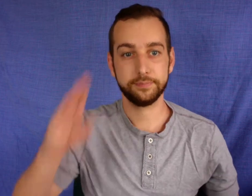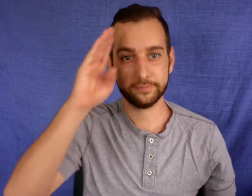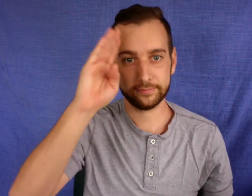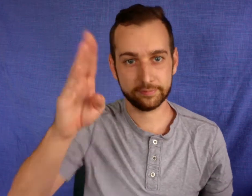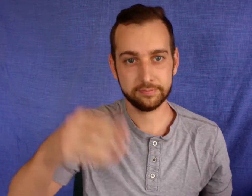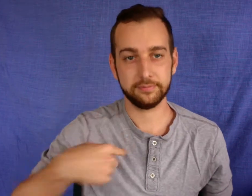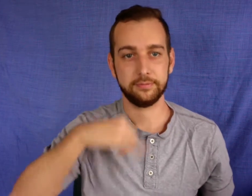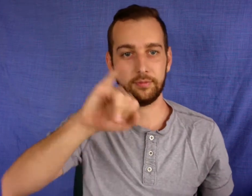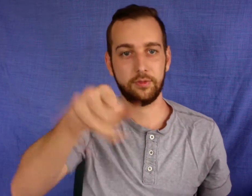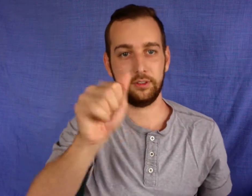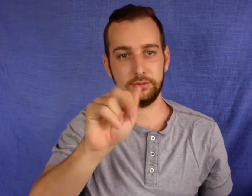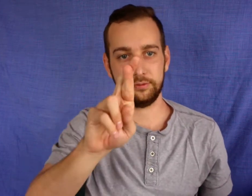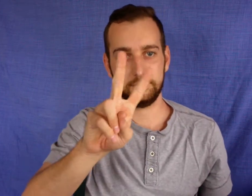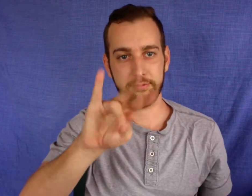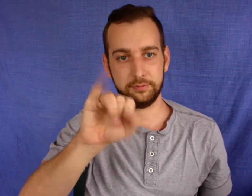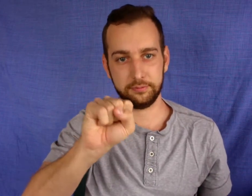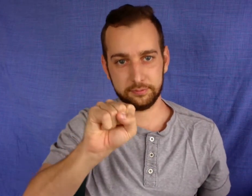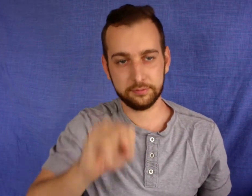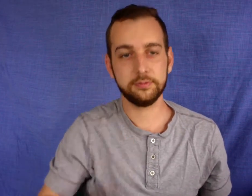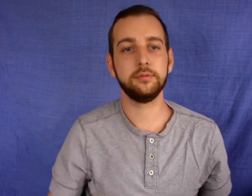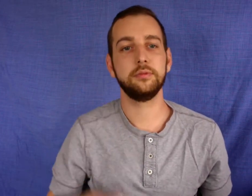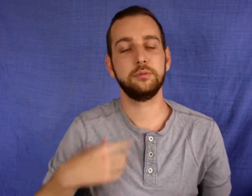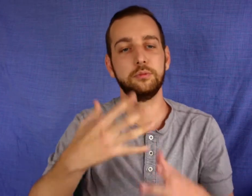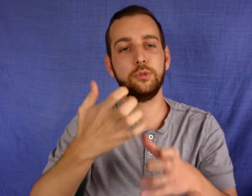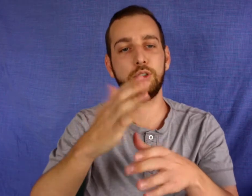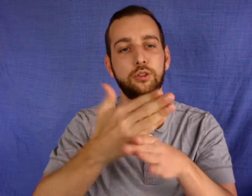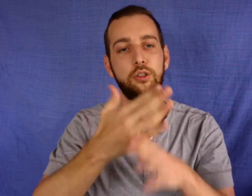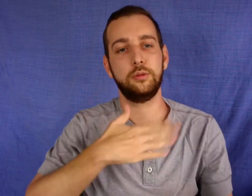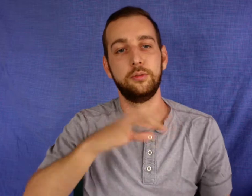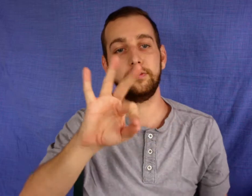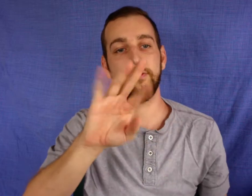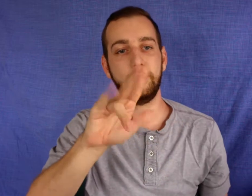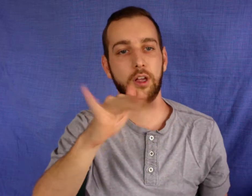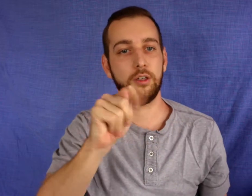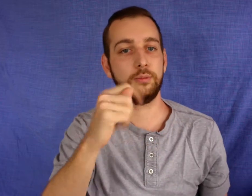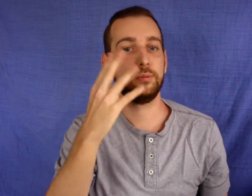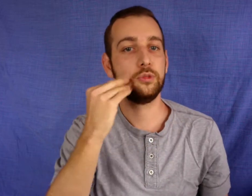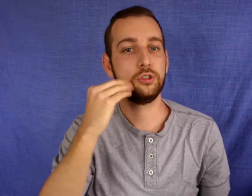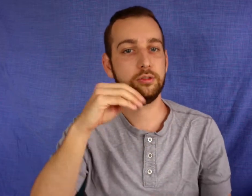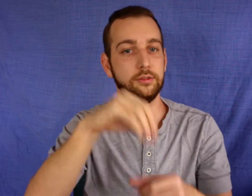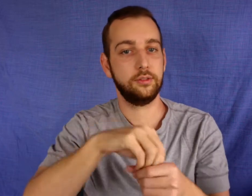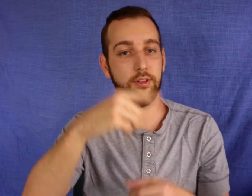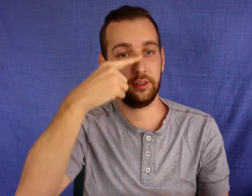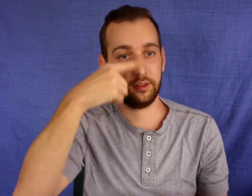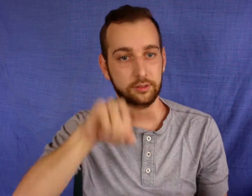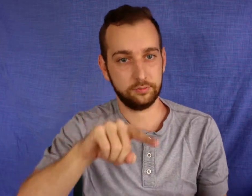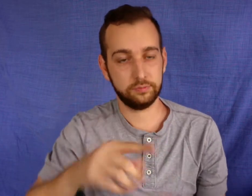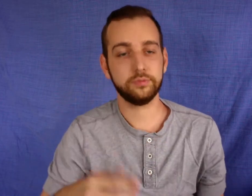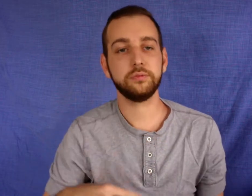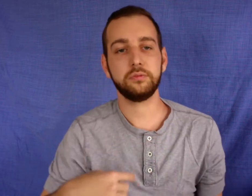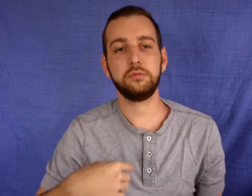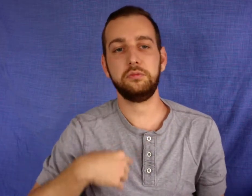Hello! My name is Jarvis and I am going to describe my Fulbright experience in Thailand.